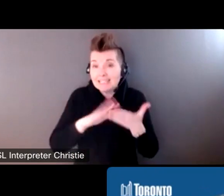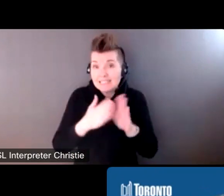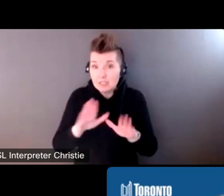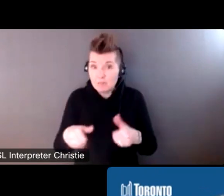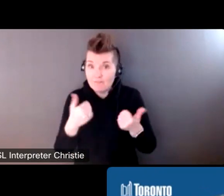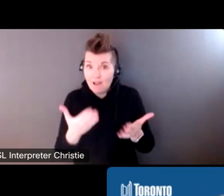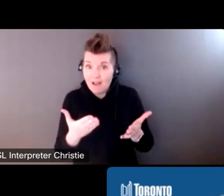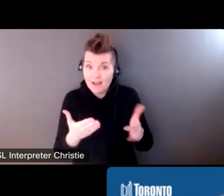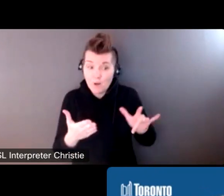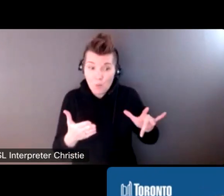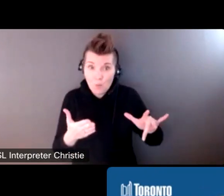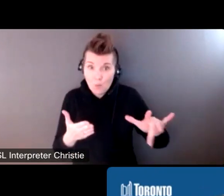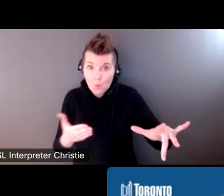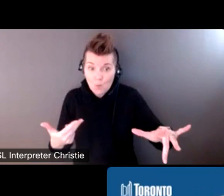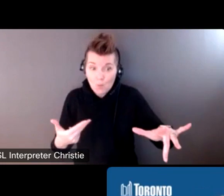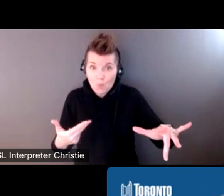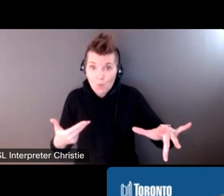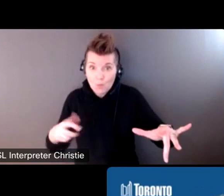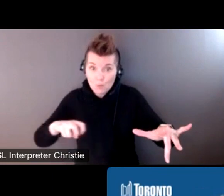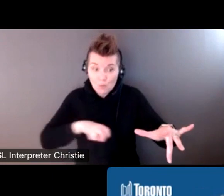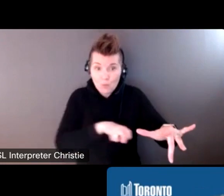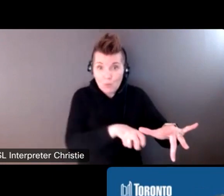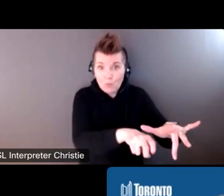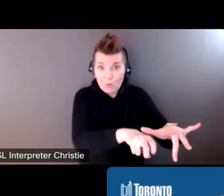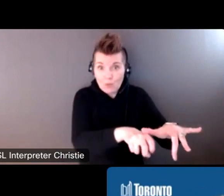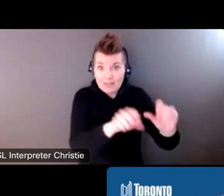Merging with car traffic is a hectic construction work zone during rush hour